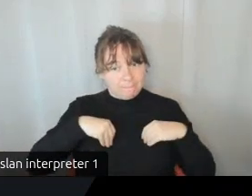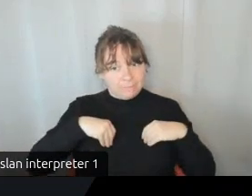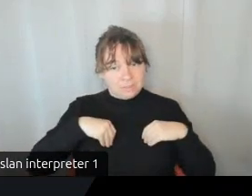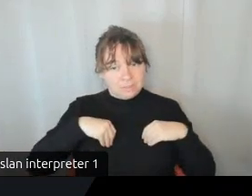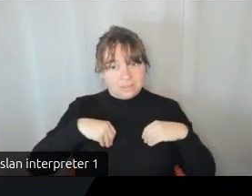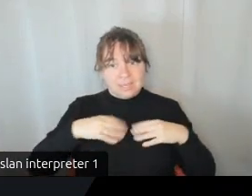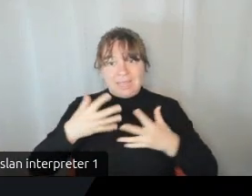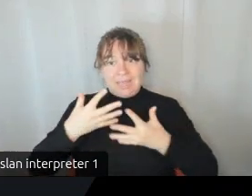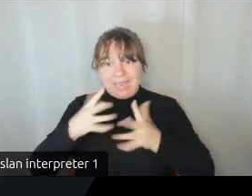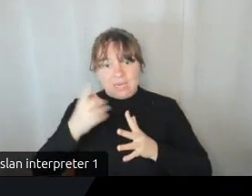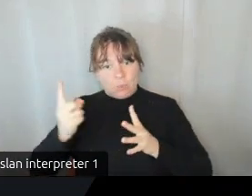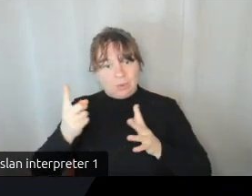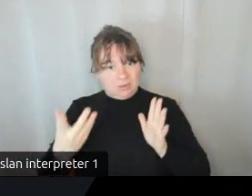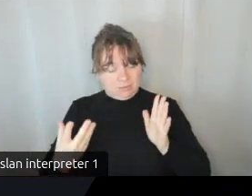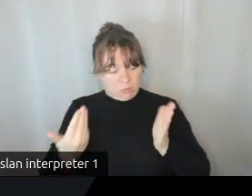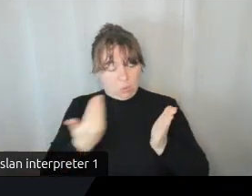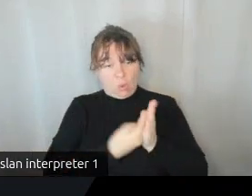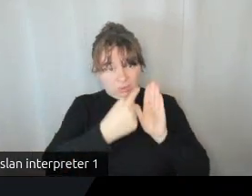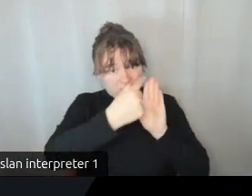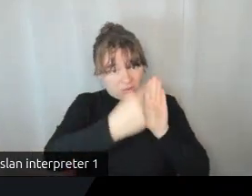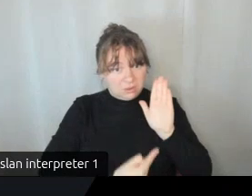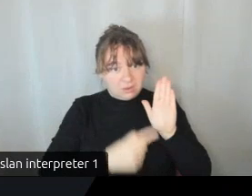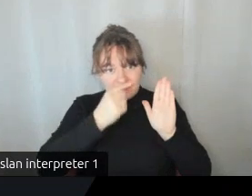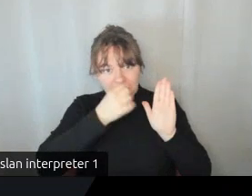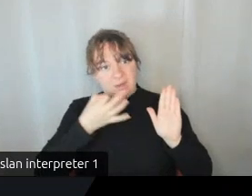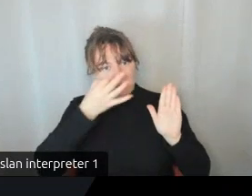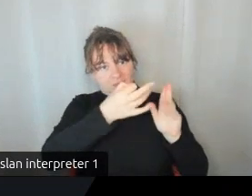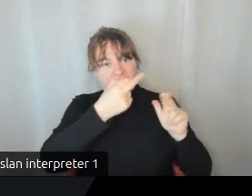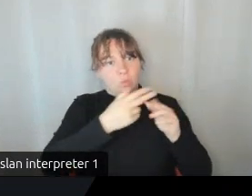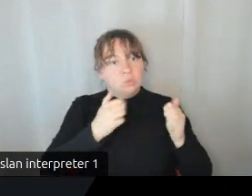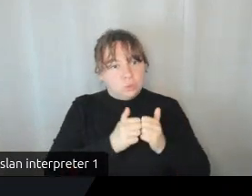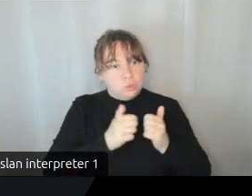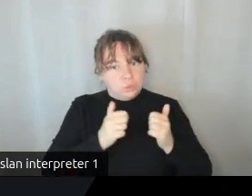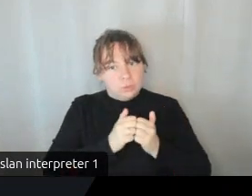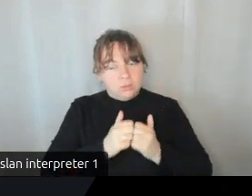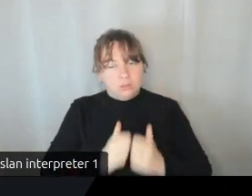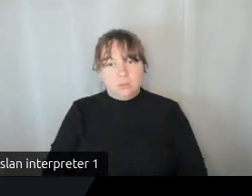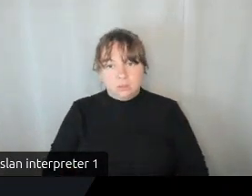original documents. That will also be helpful um for them to receive legal advice that's